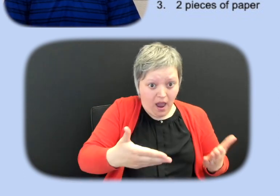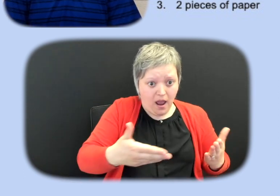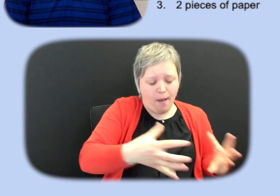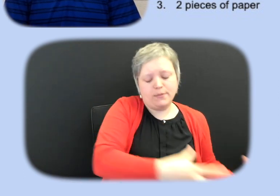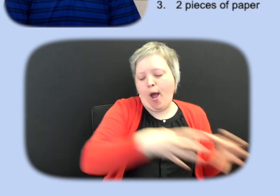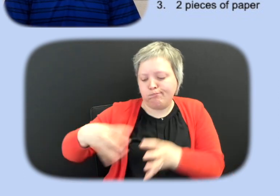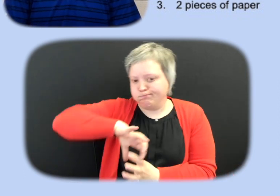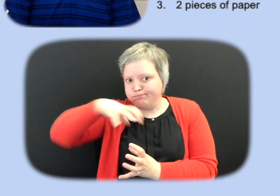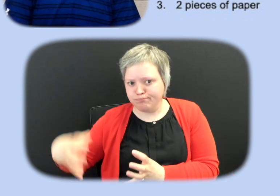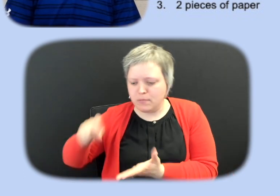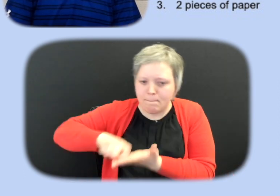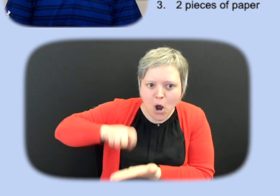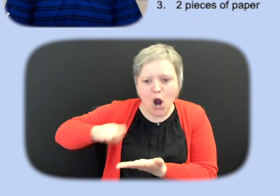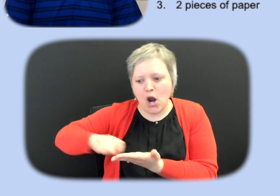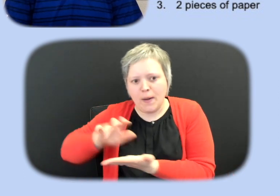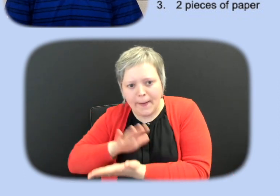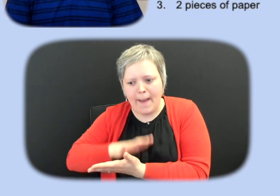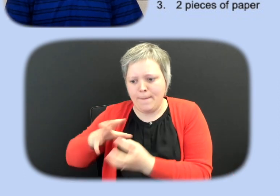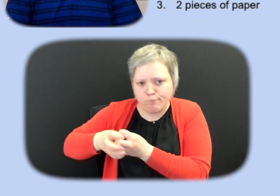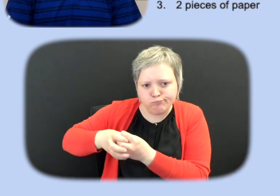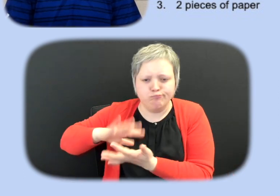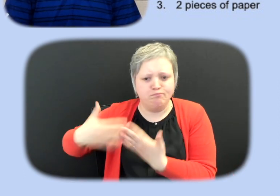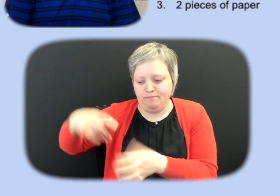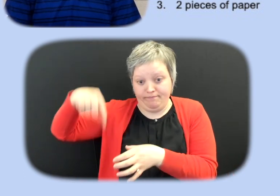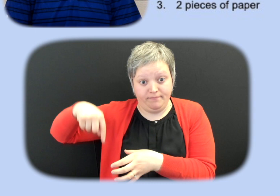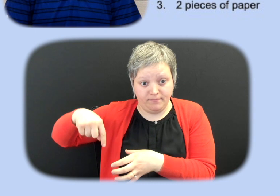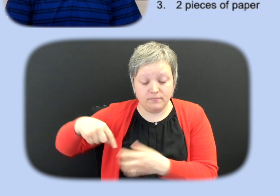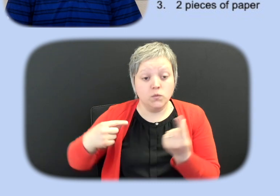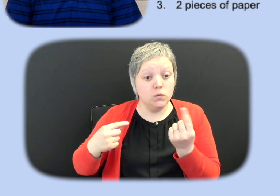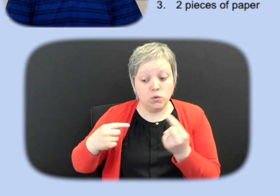The child must pick up one item at a time and use the two pillows or t-shirts to move across